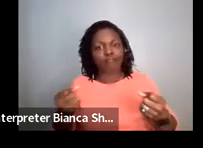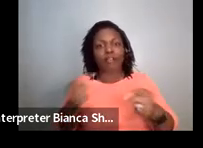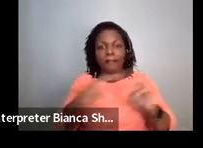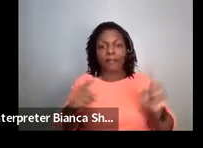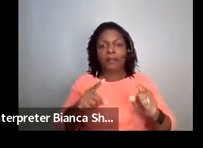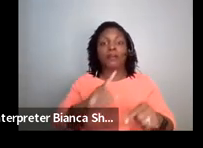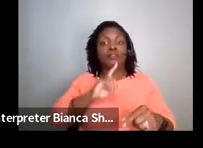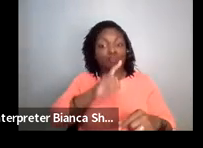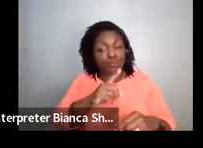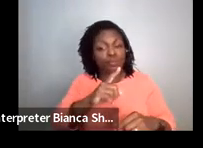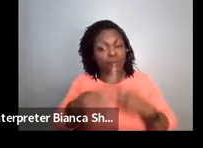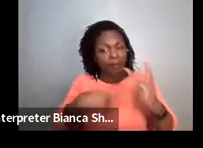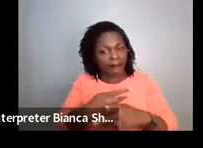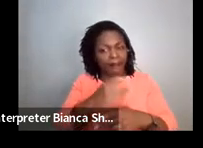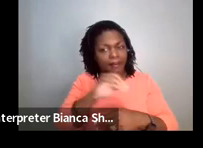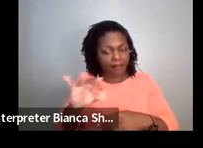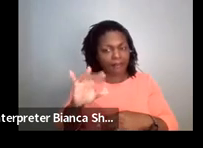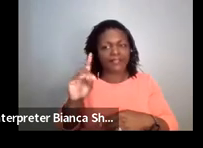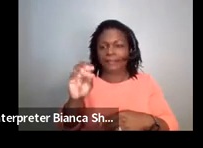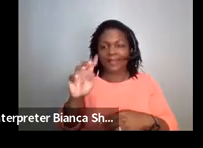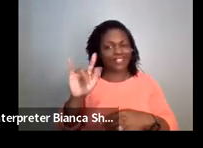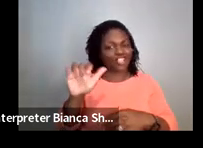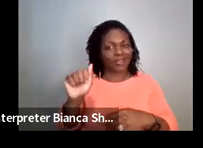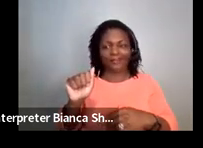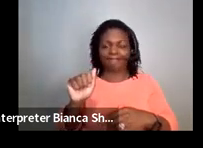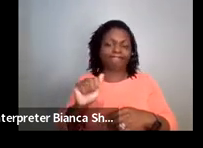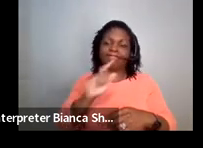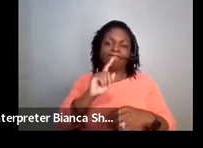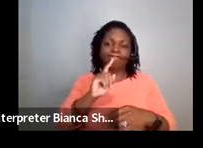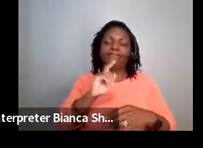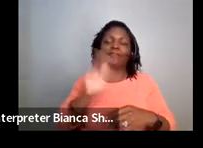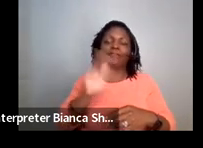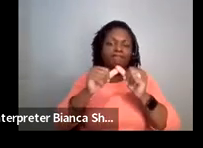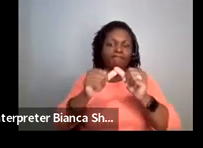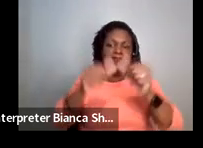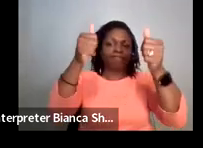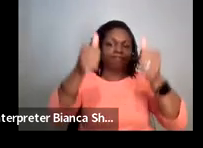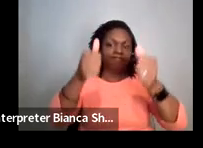Okay, So let's not learn a little bit about alzheimer's itself.